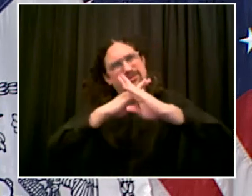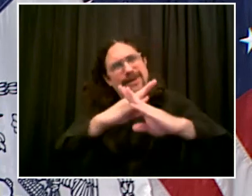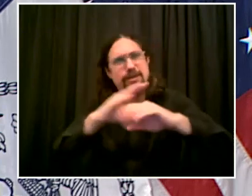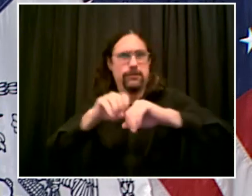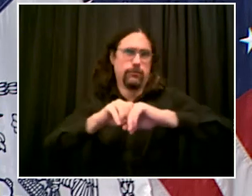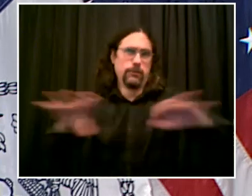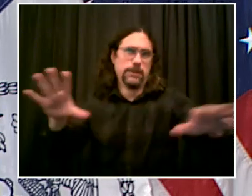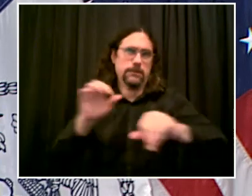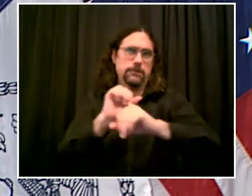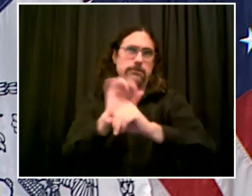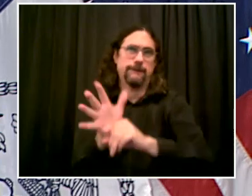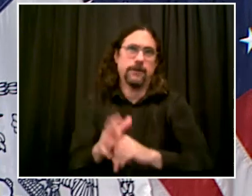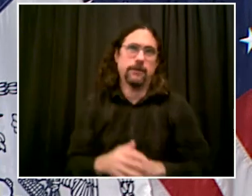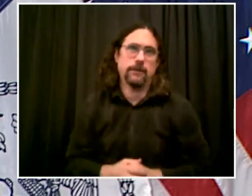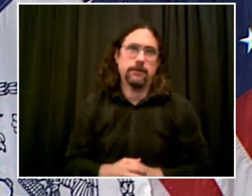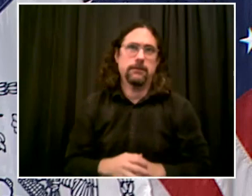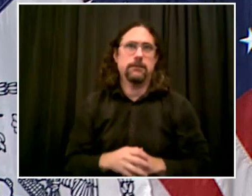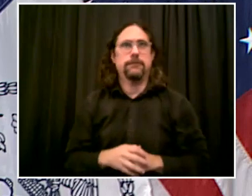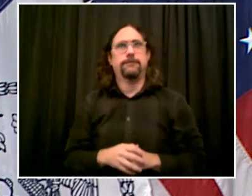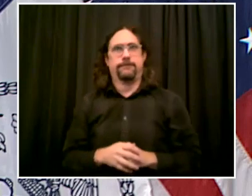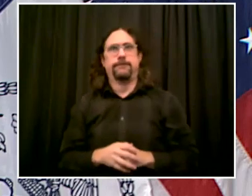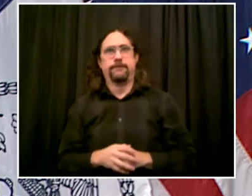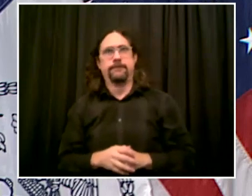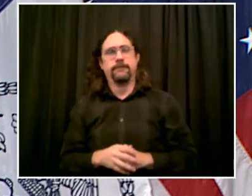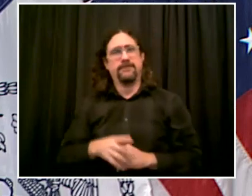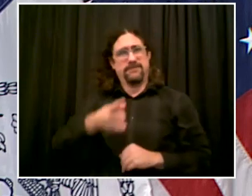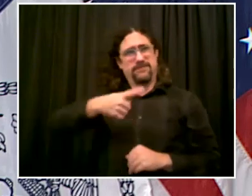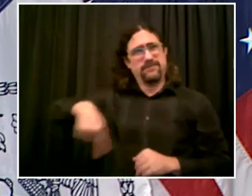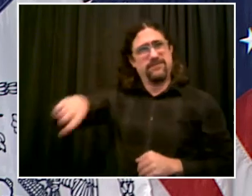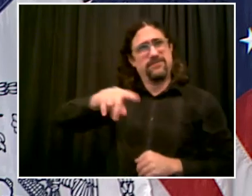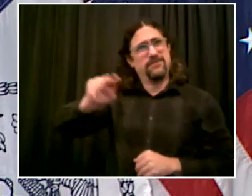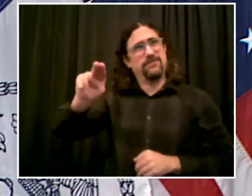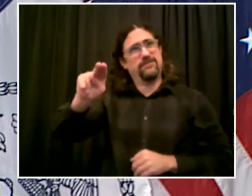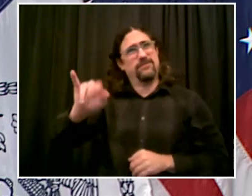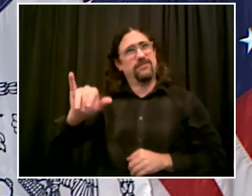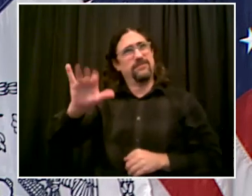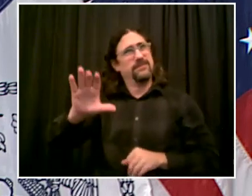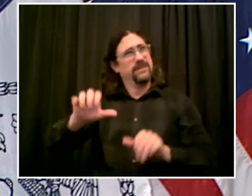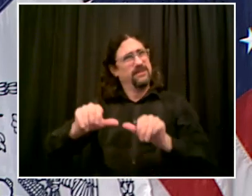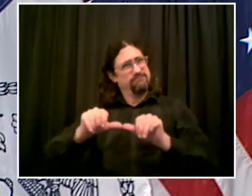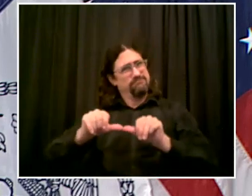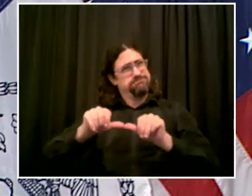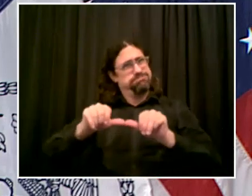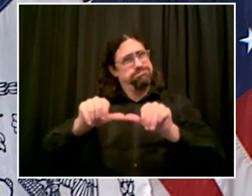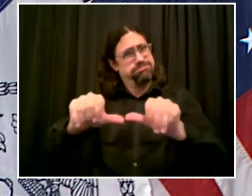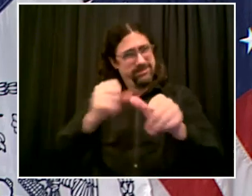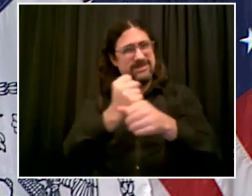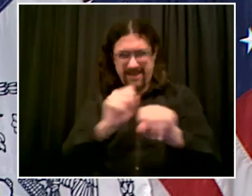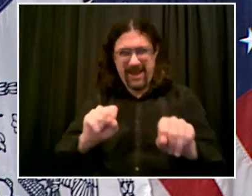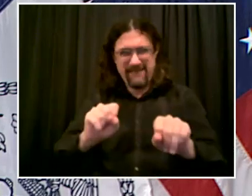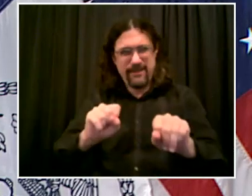WE ALSO RECOGNIZE THAT WHILE WE ARE SERVING THE PEOPLE IN THIS CITY WHO NEED TO